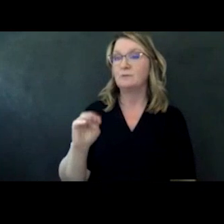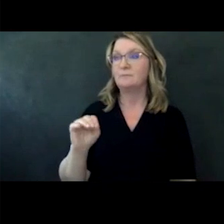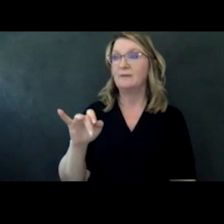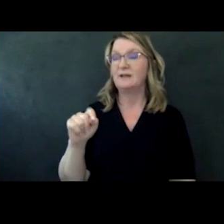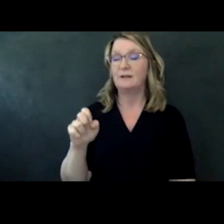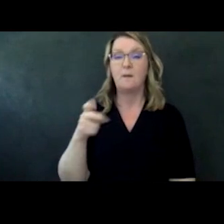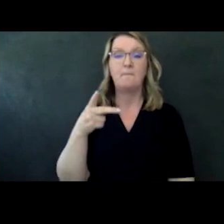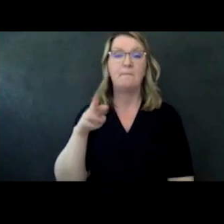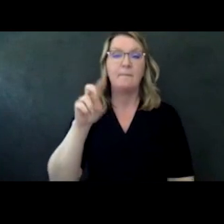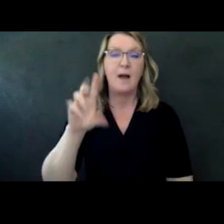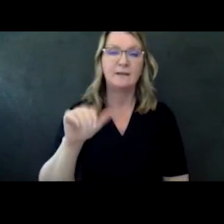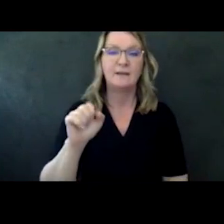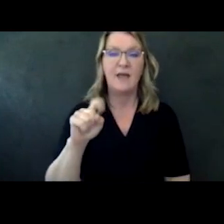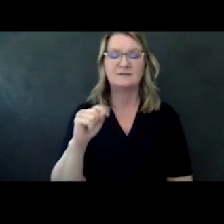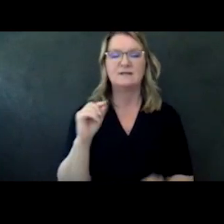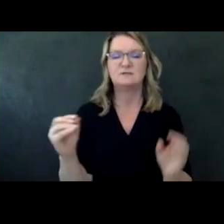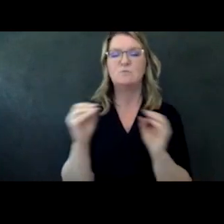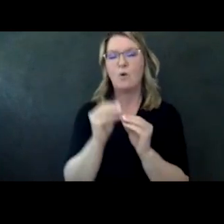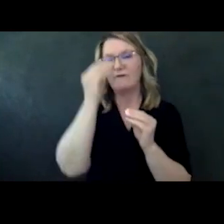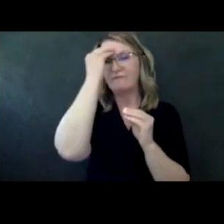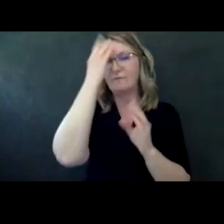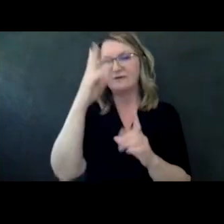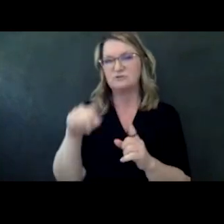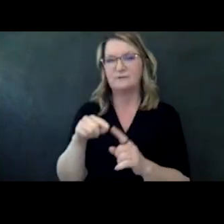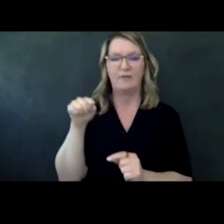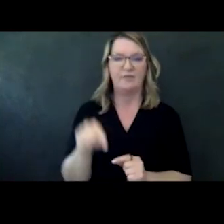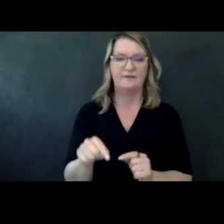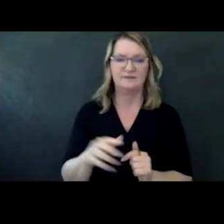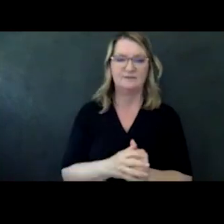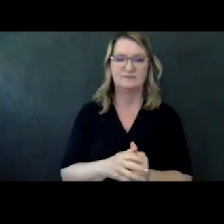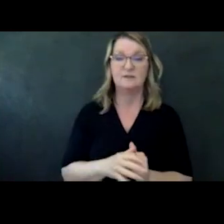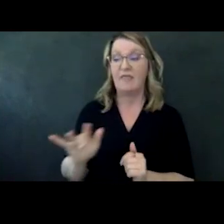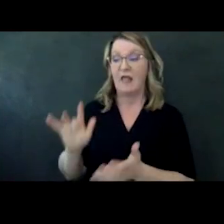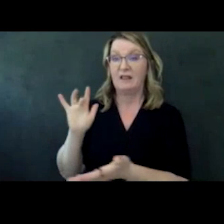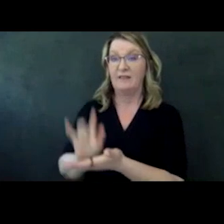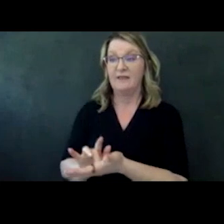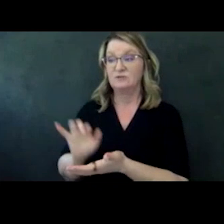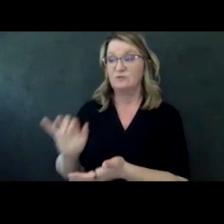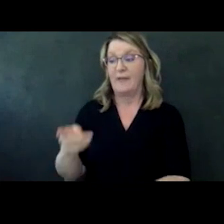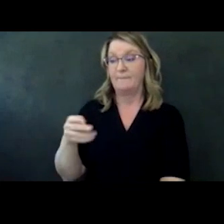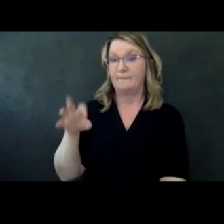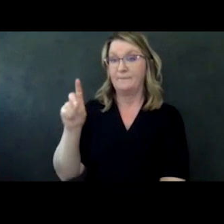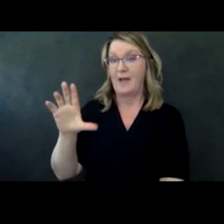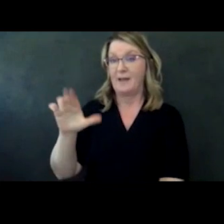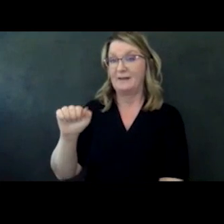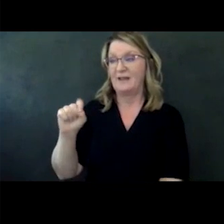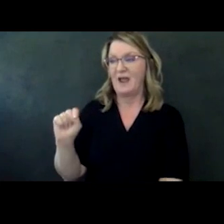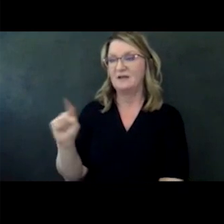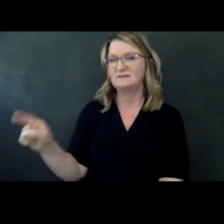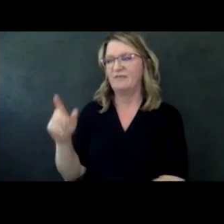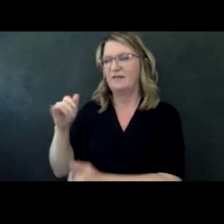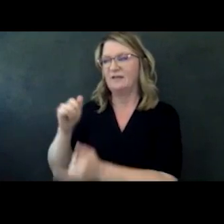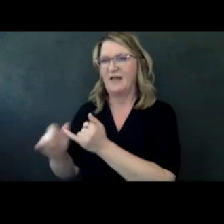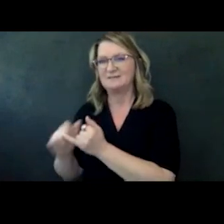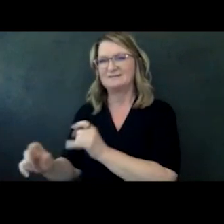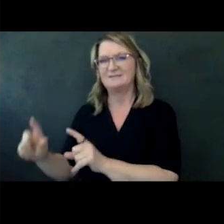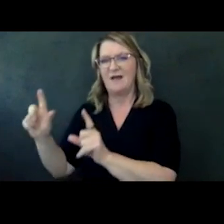detailed insights. A link to the podcast is on the resources slide at the end of the presentation.